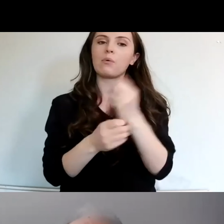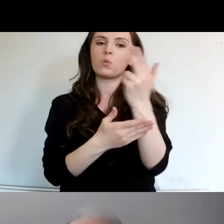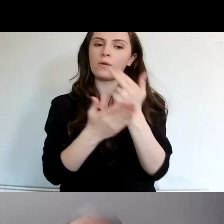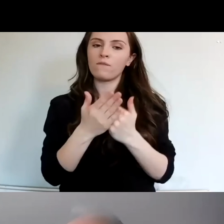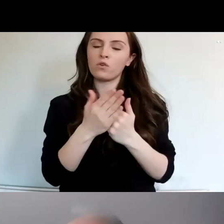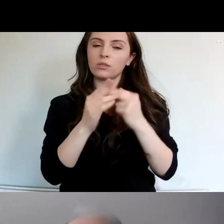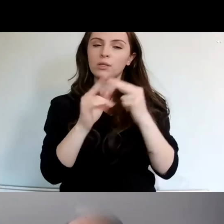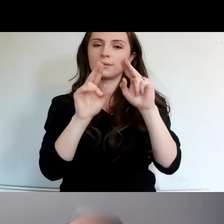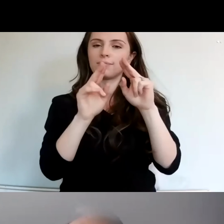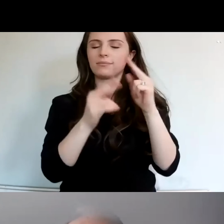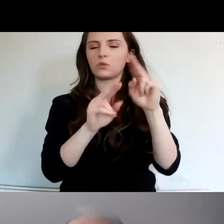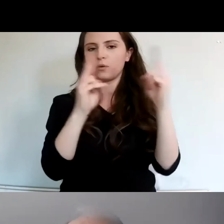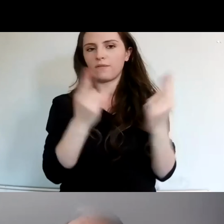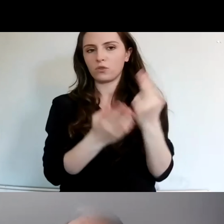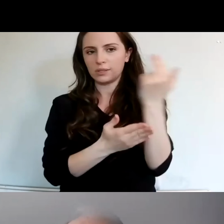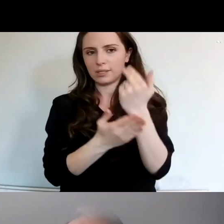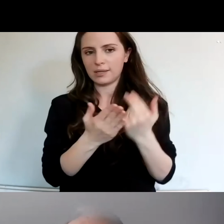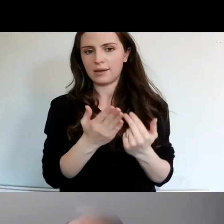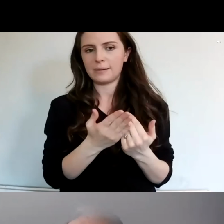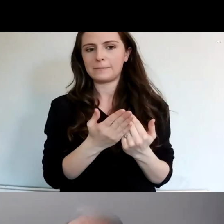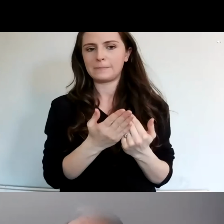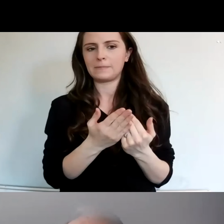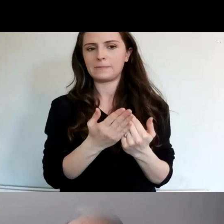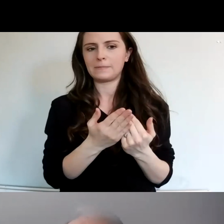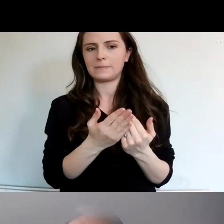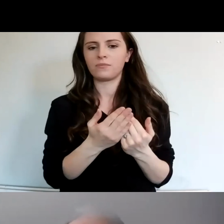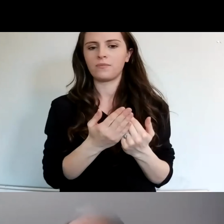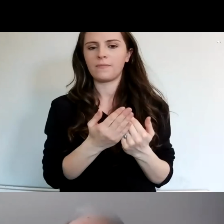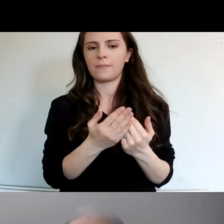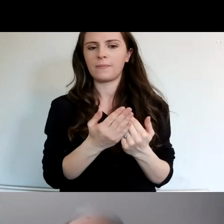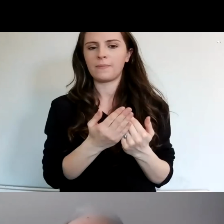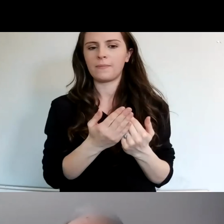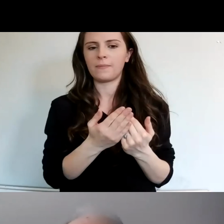where it places human diversity at the heart of the design process,